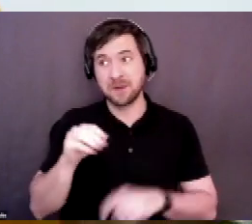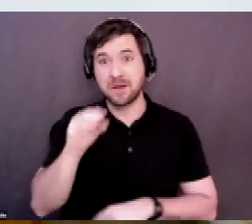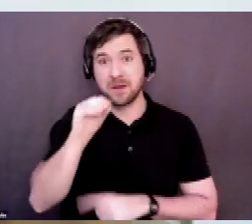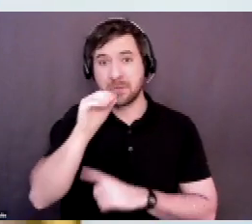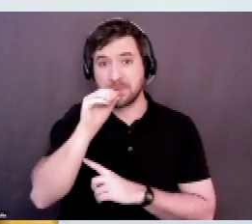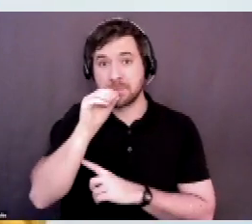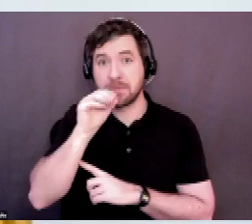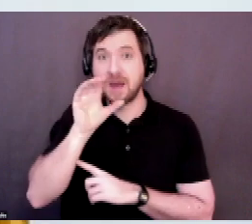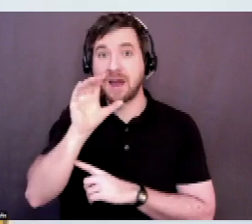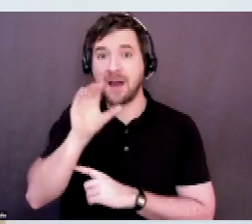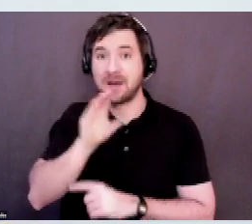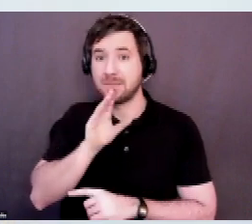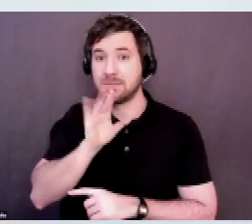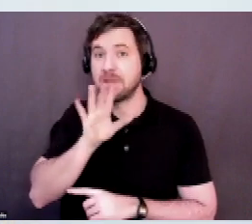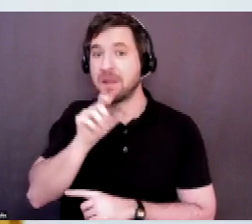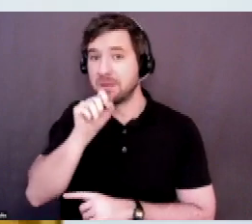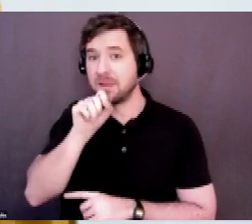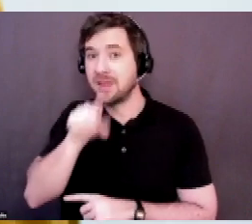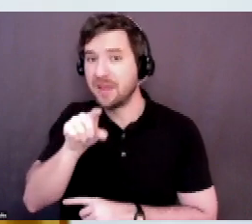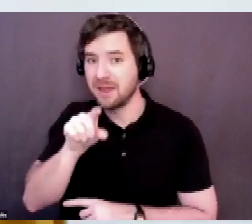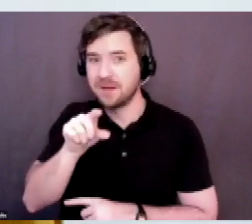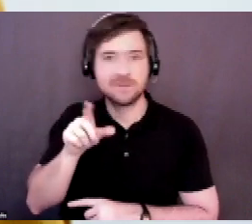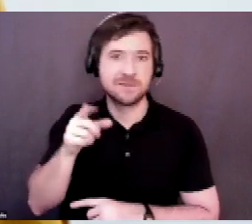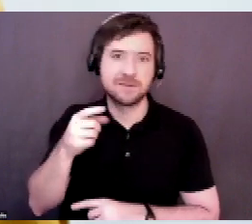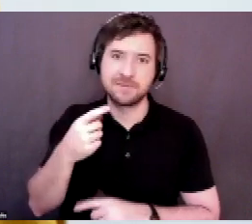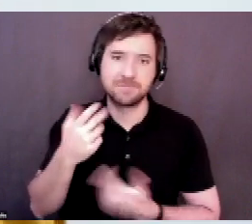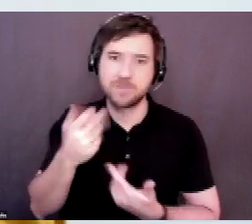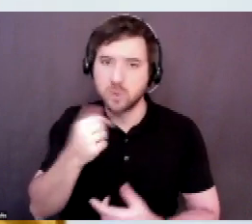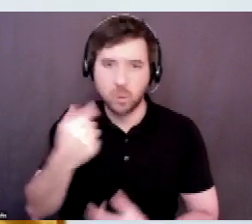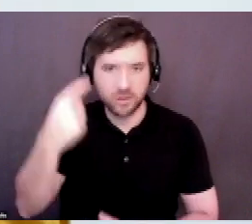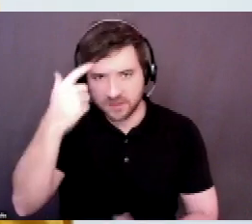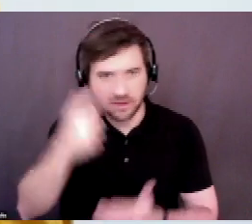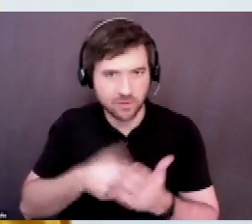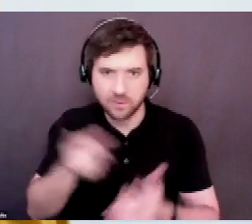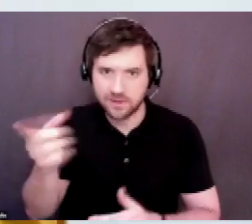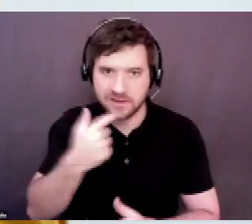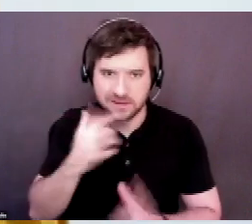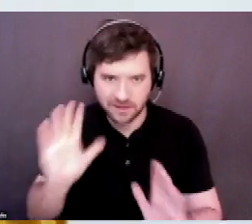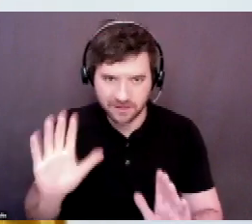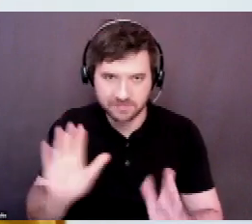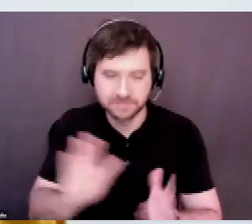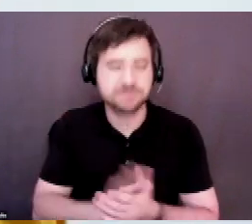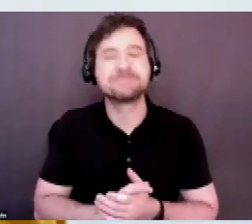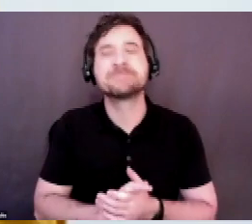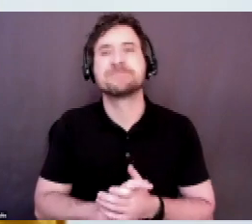but I don't want to derail that because it's still one of the most amazing journeys that you'll